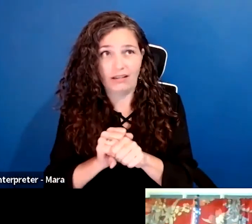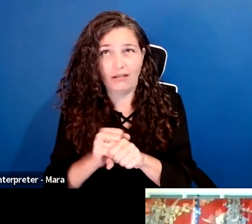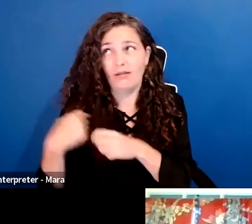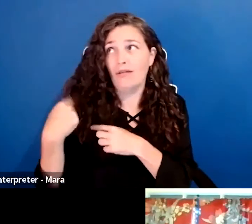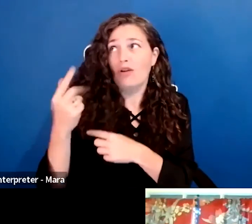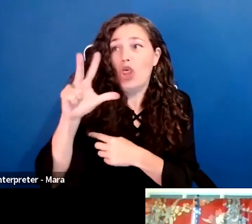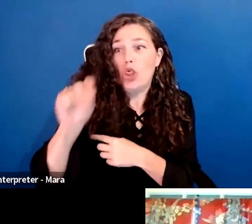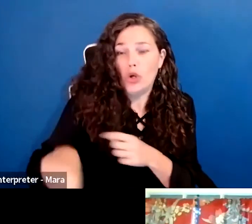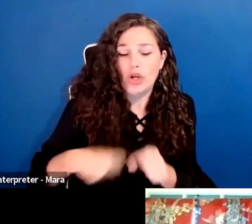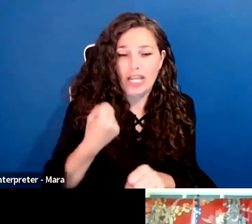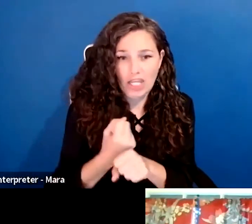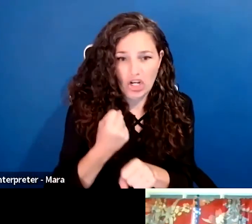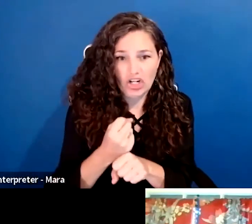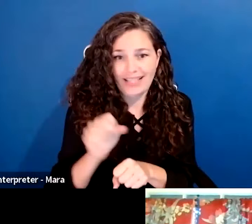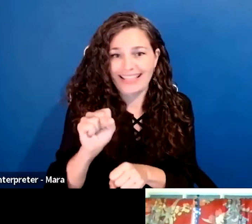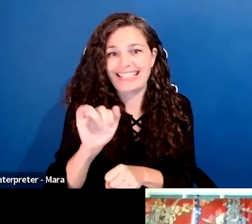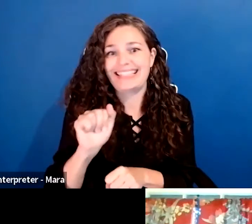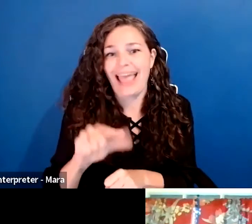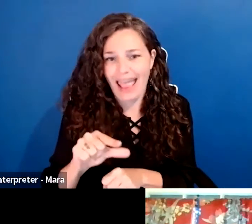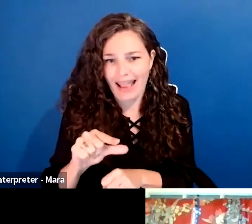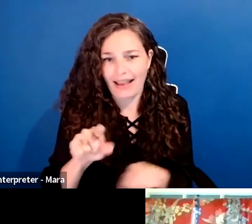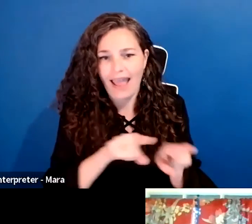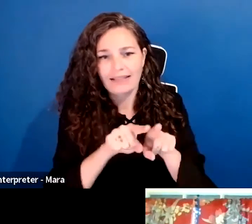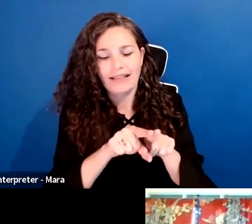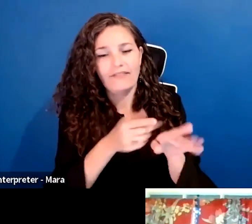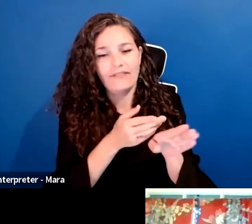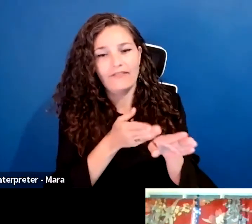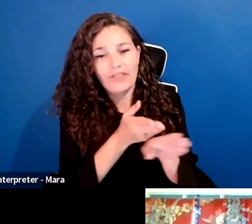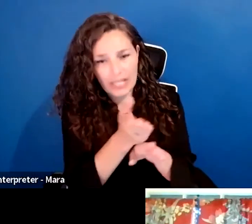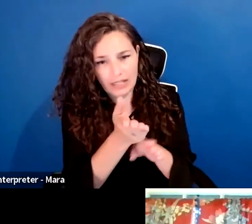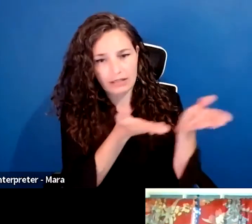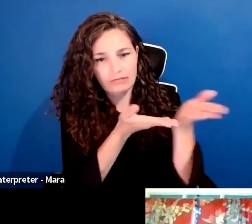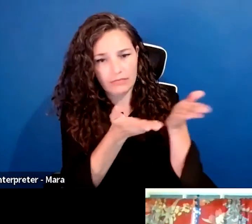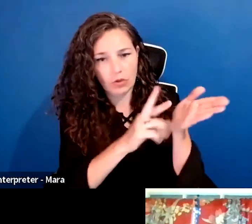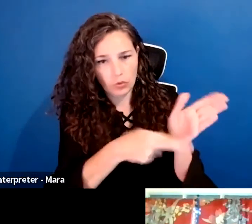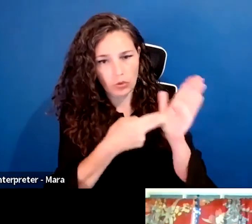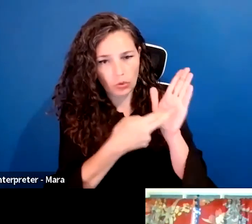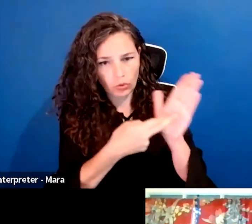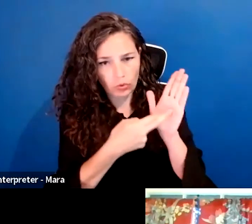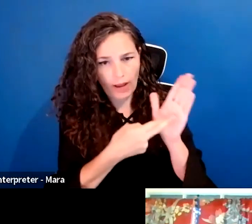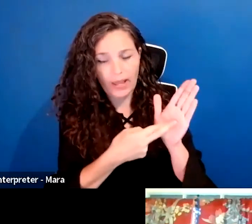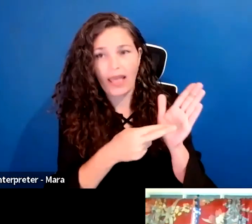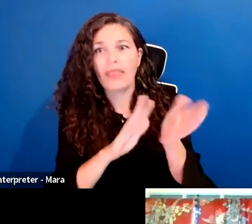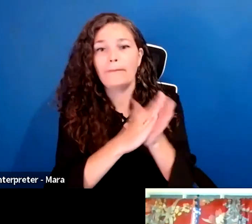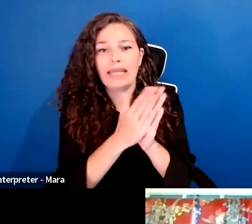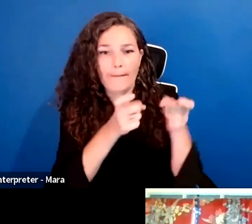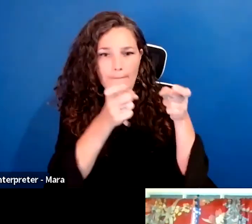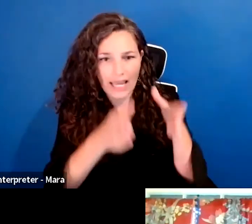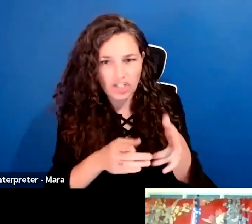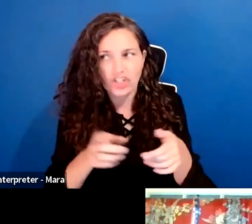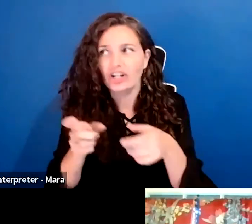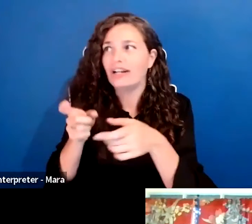as a field rep for the Screen Actor's Guild and has since become manager, director, national director